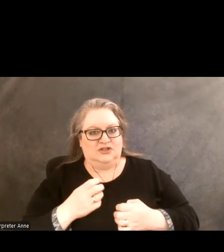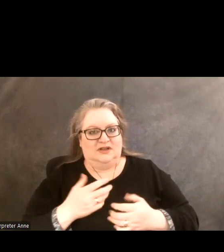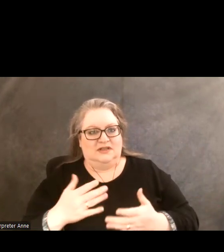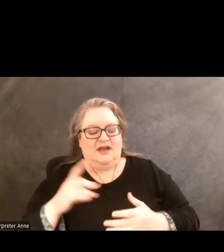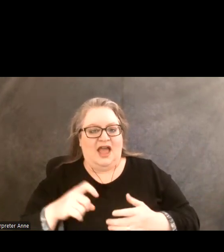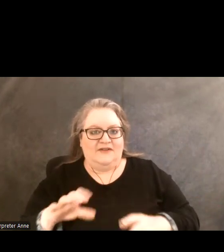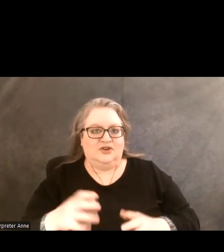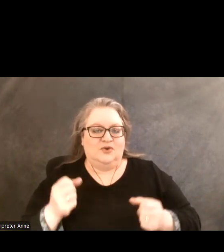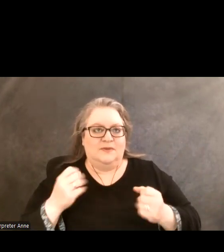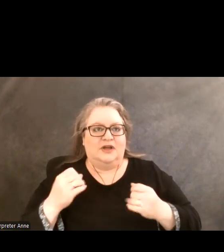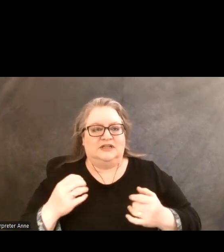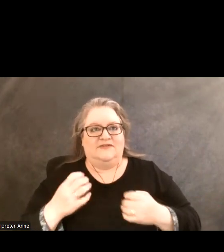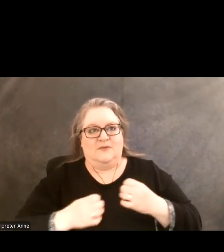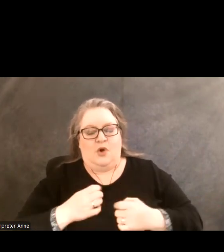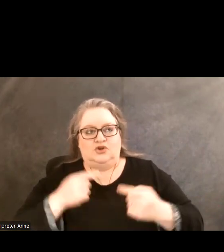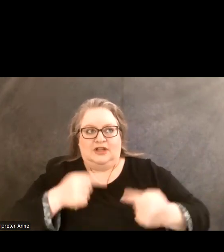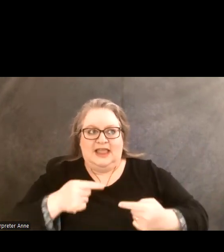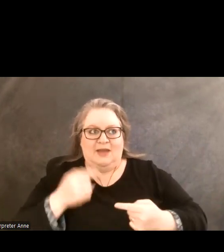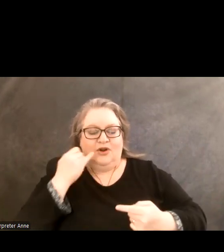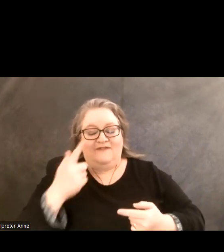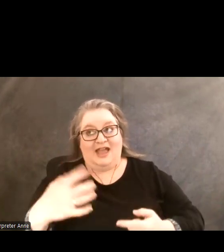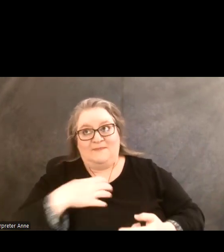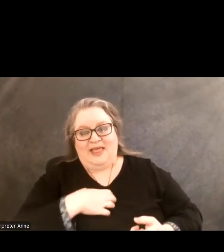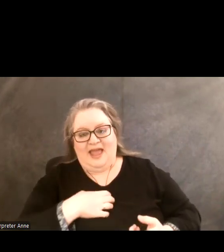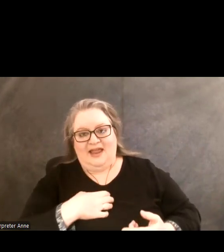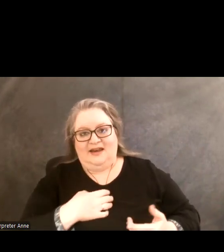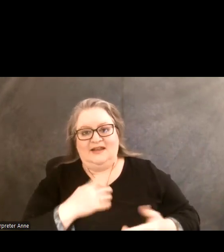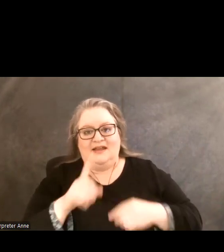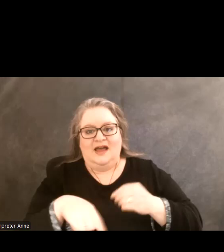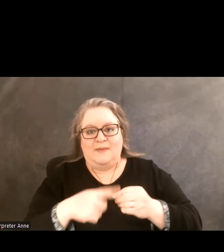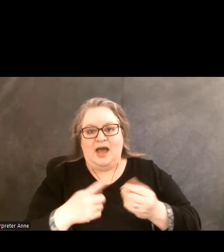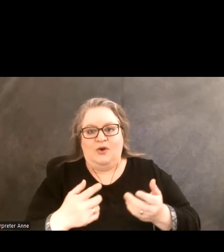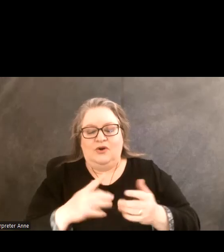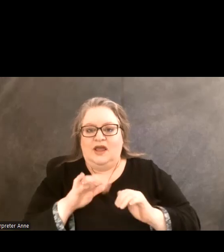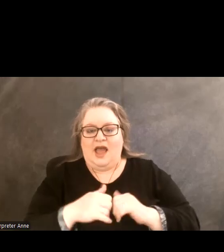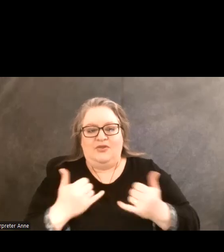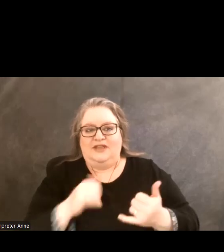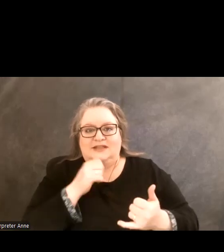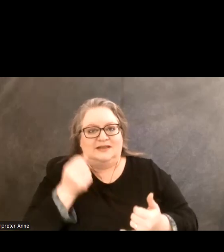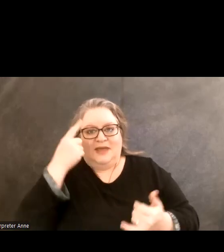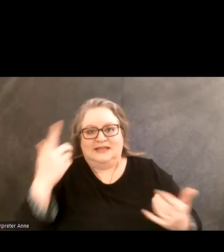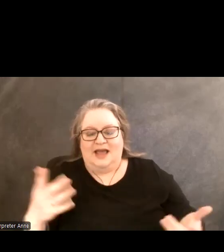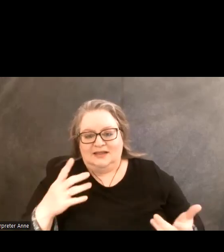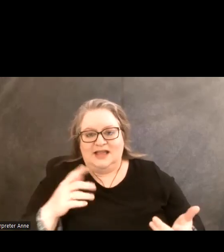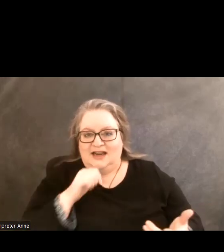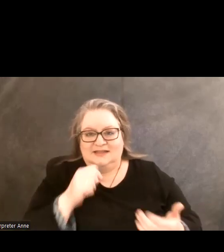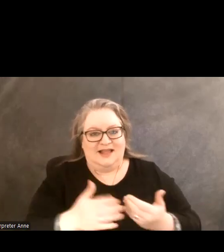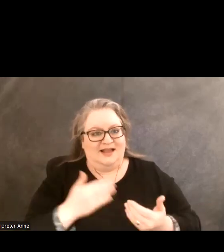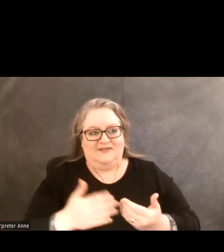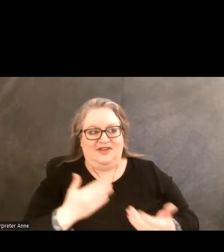of emotional labor if I complain about how this doesn't make any sense and it's a really inconvenient version of having